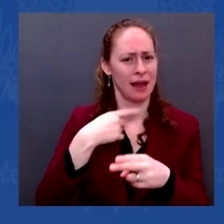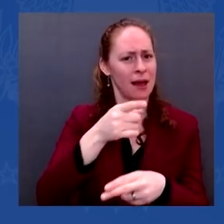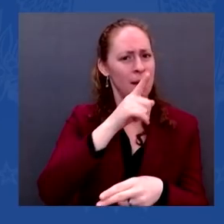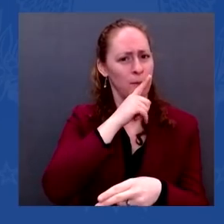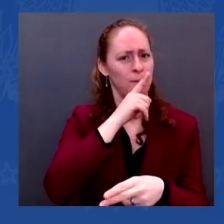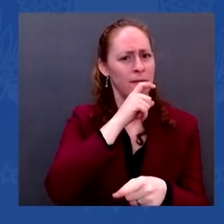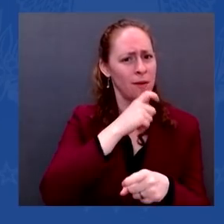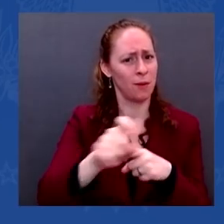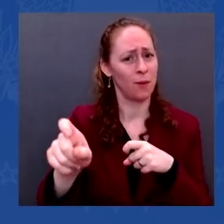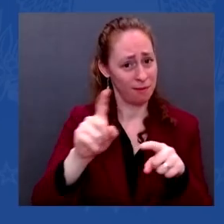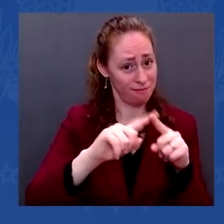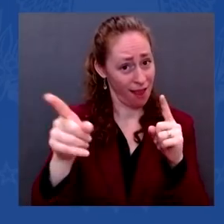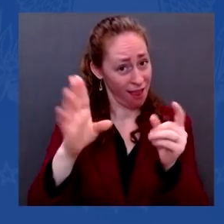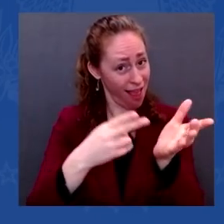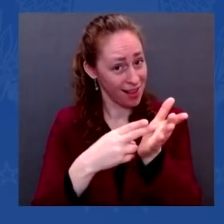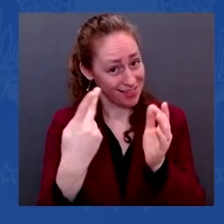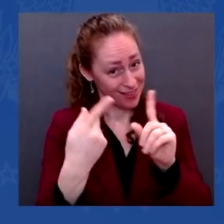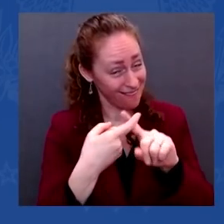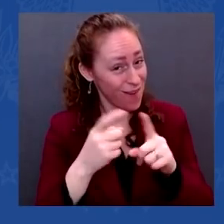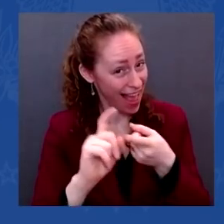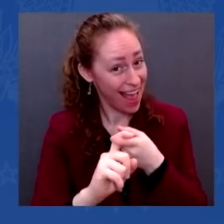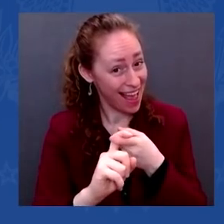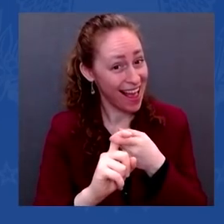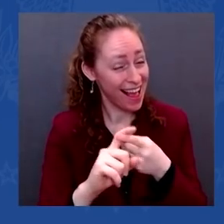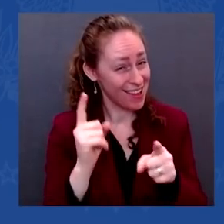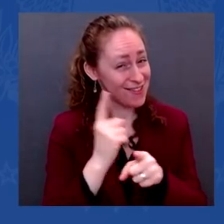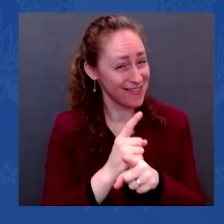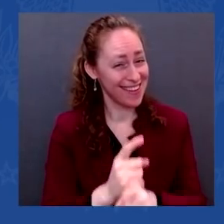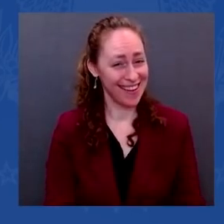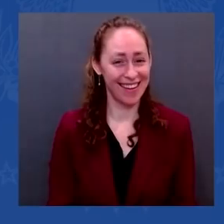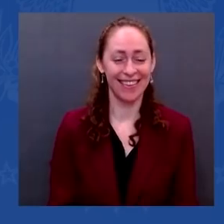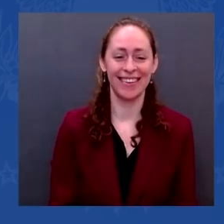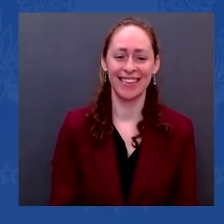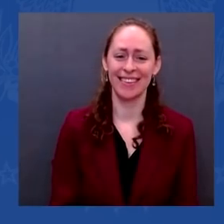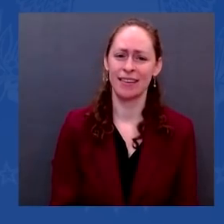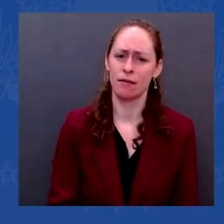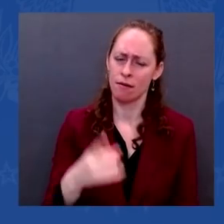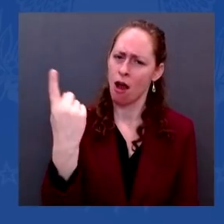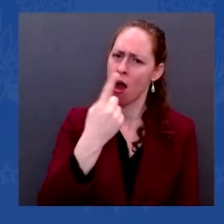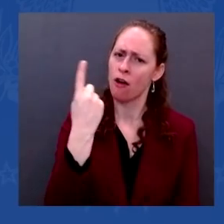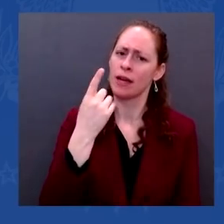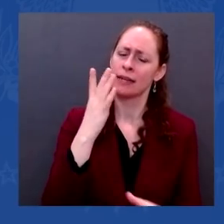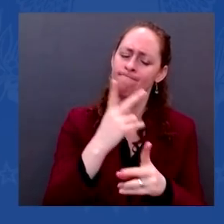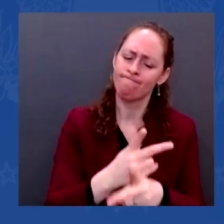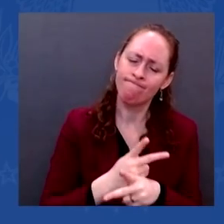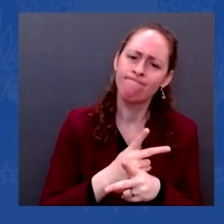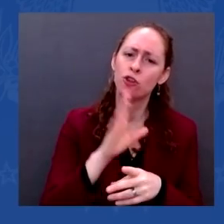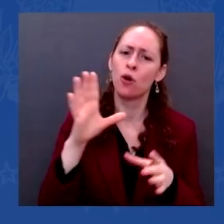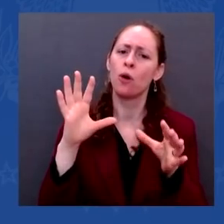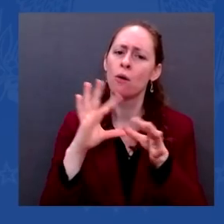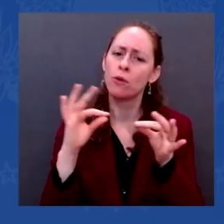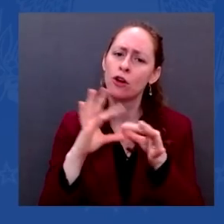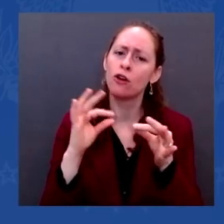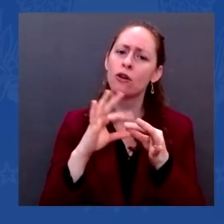and you're a man of honor. Thank you for being my friend. And, folks, members of Congress and spouses: I'm honored to join you all today.